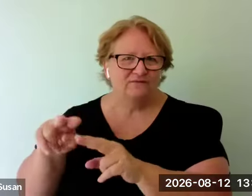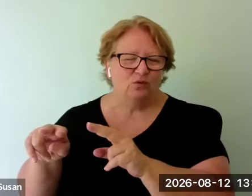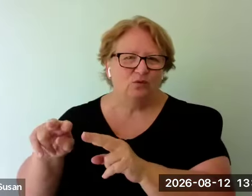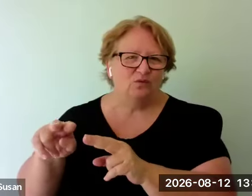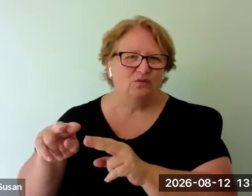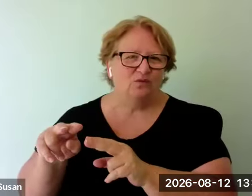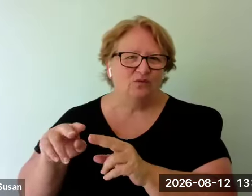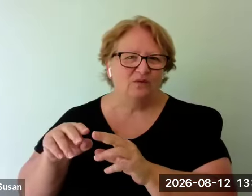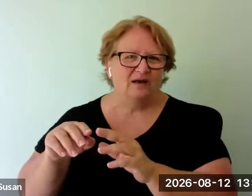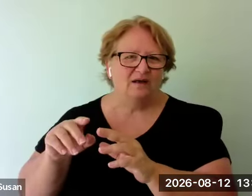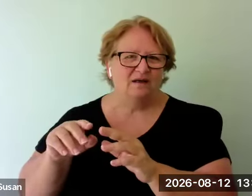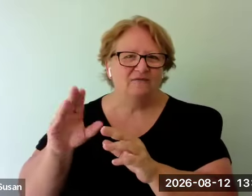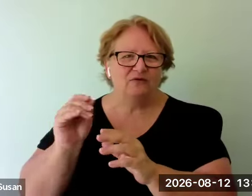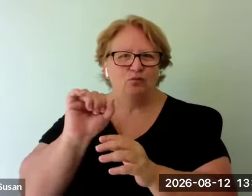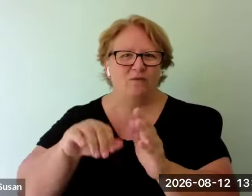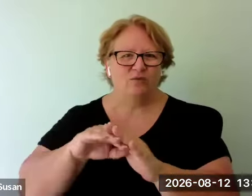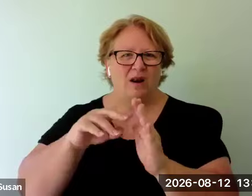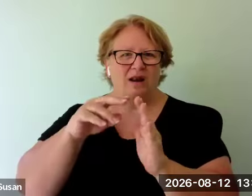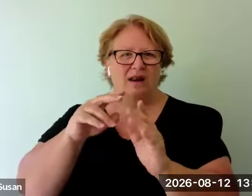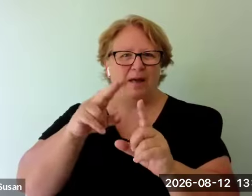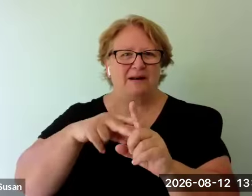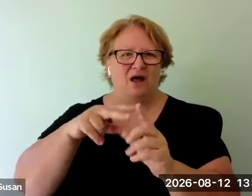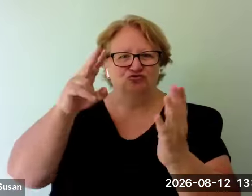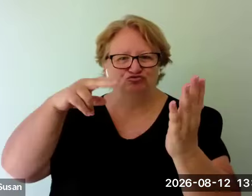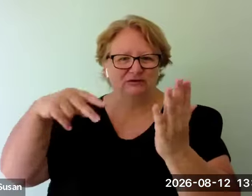it potentially - yeah. That's really for the independent